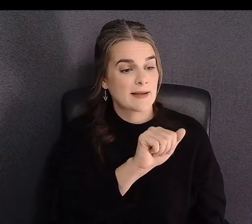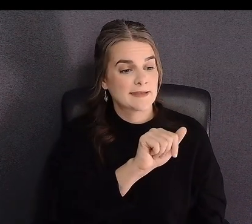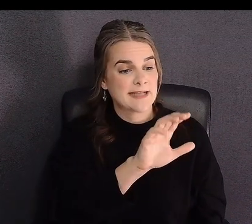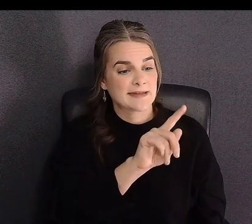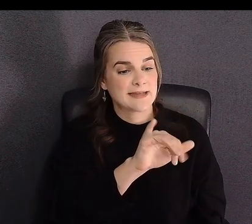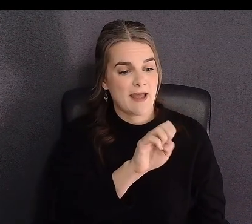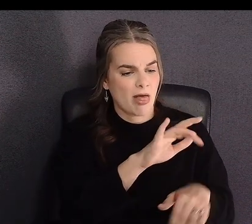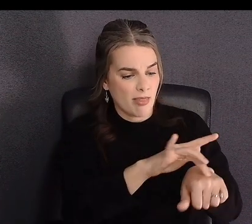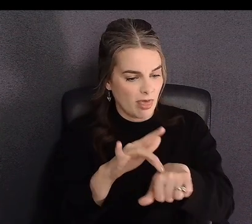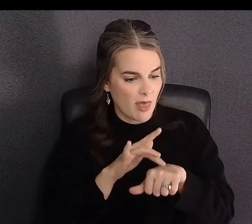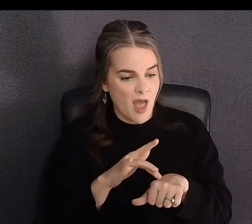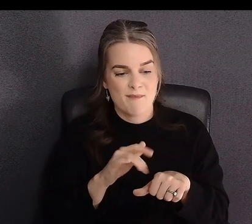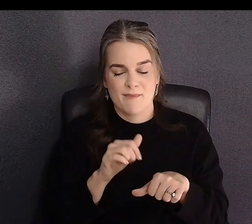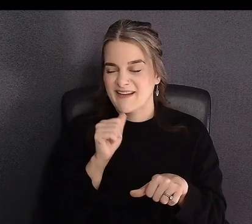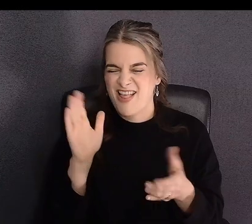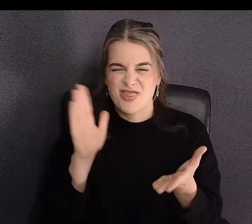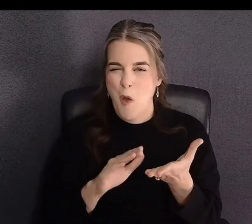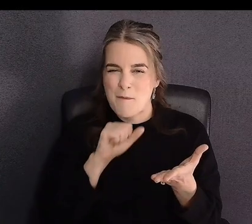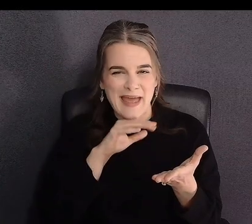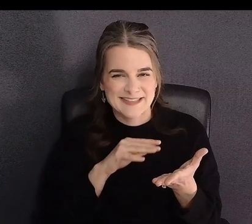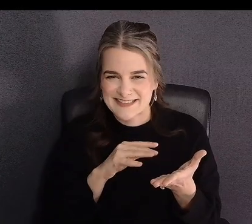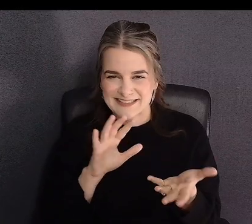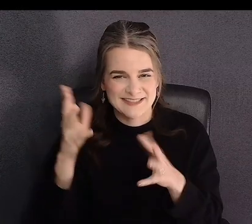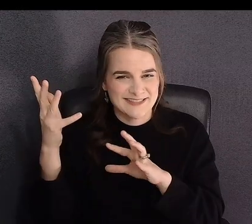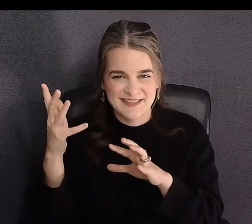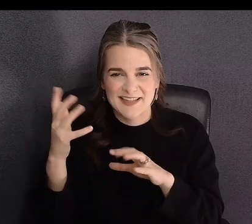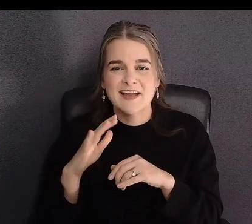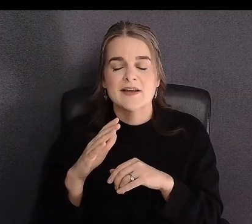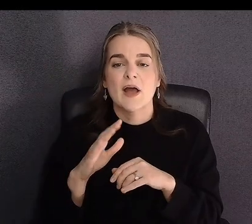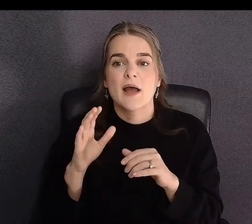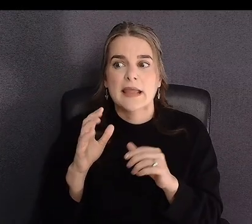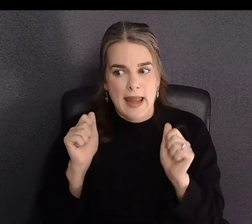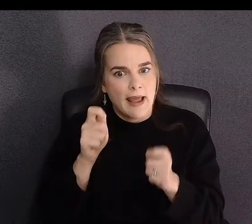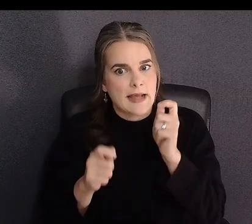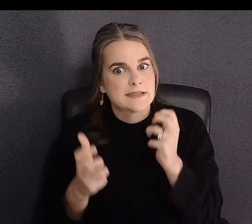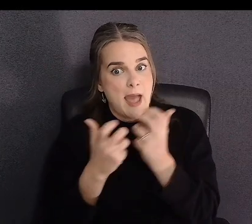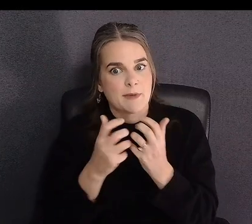Not always the most easily adaptable, but we've done things like felt collages, which